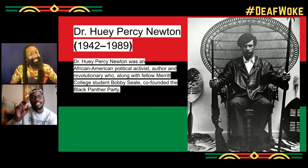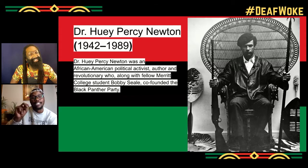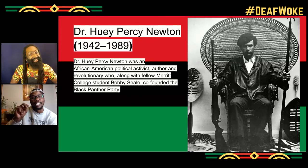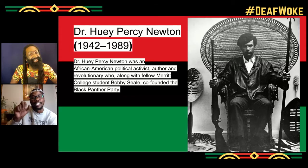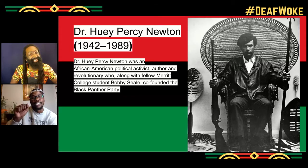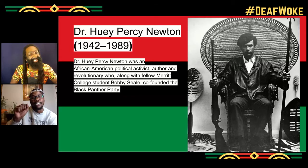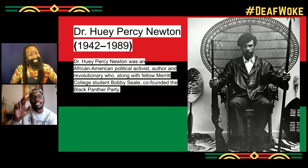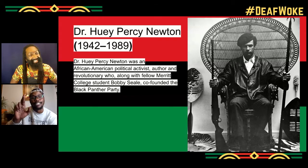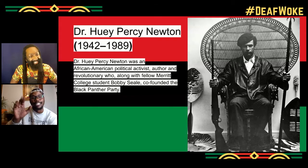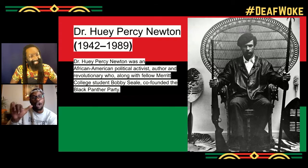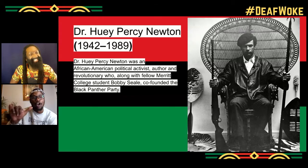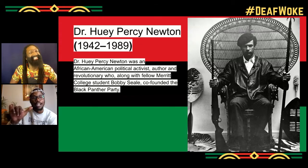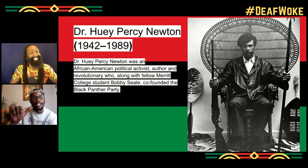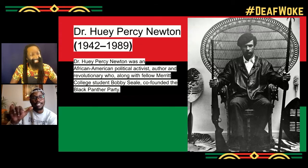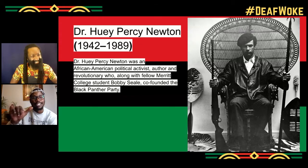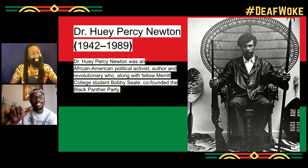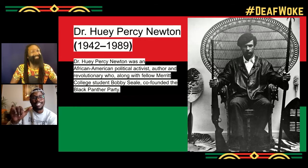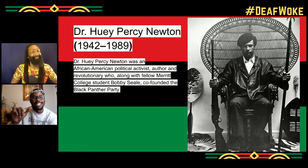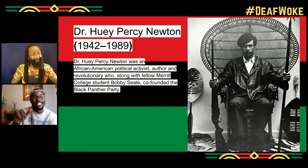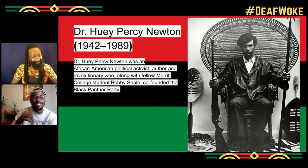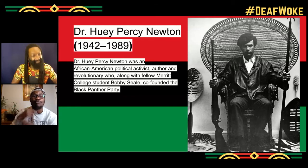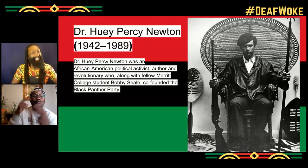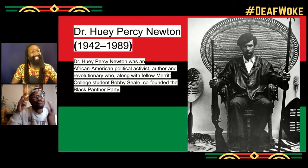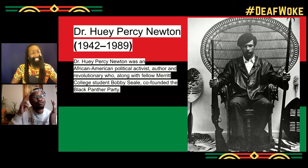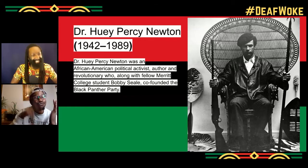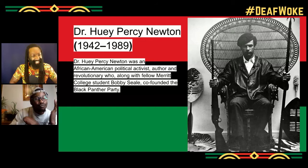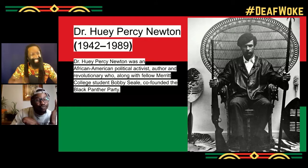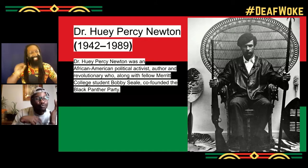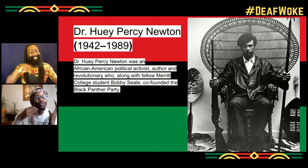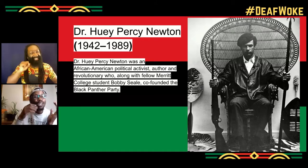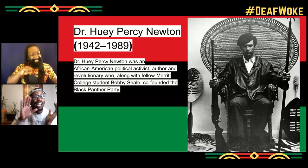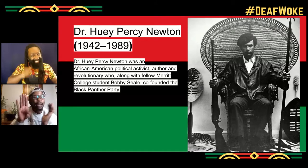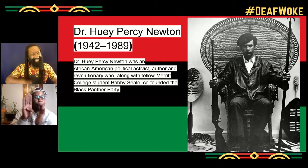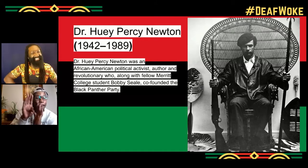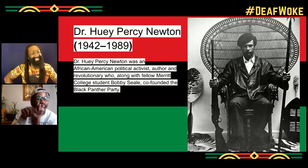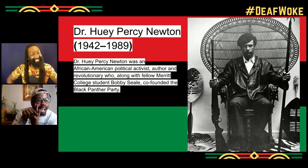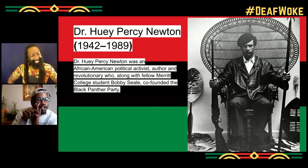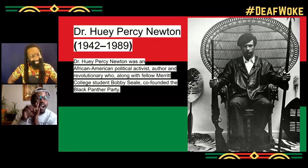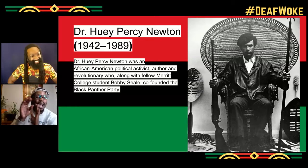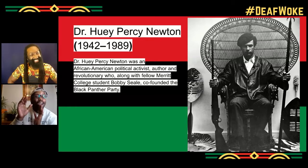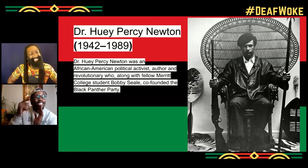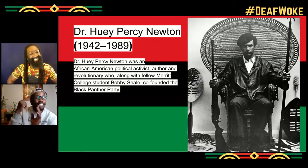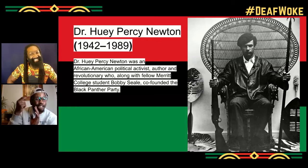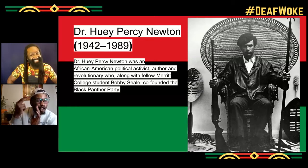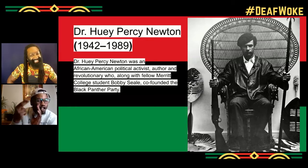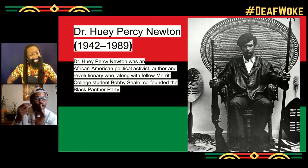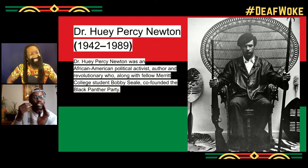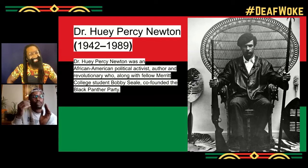book called "Social Revolution." I'm sorry, "Social Revolutionary" Yeah.